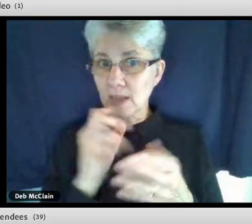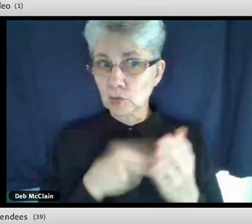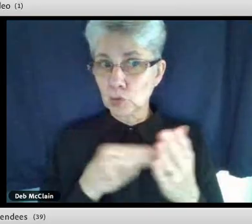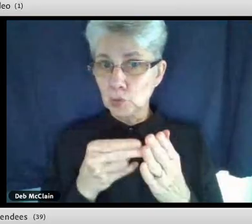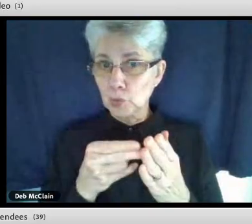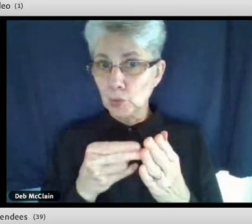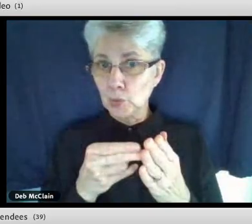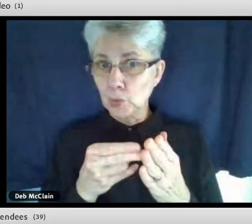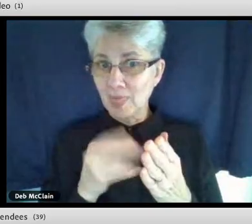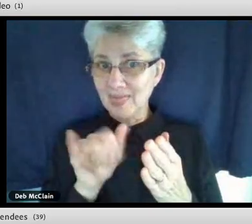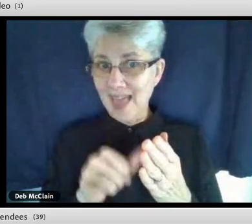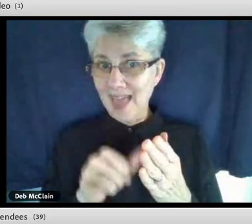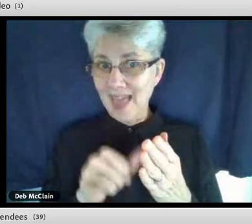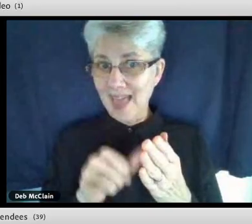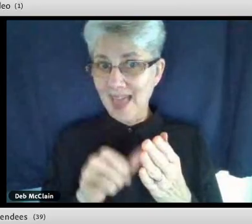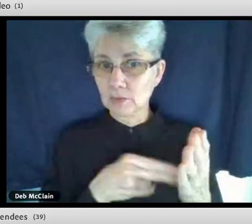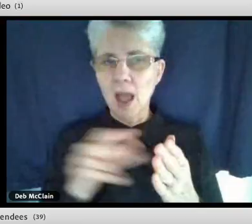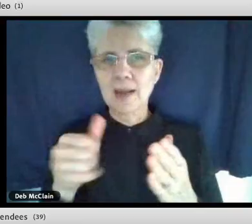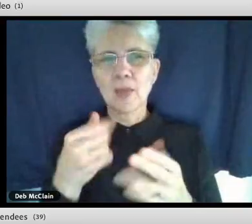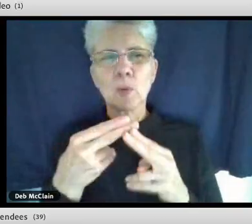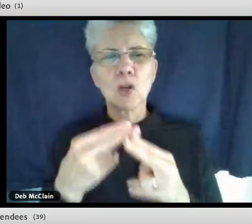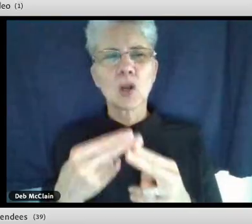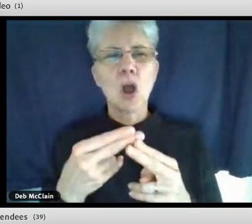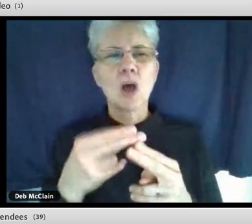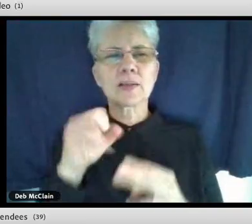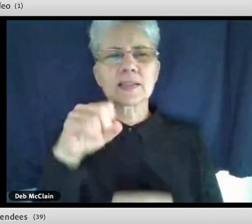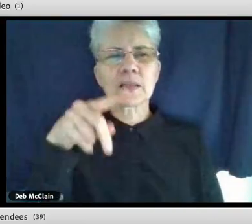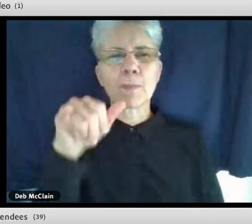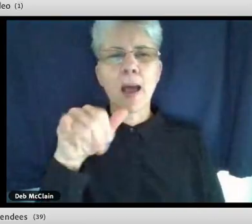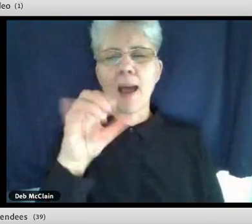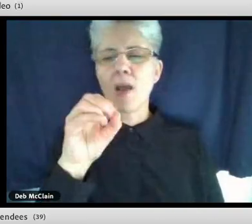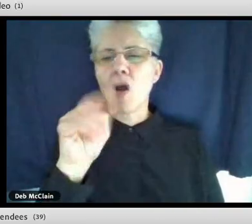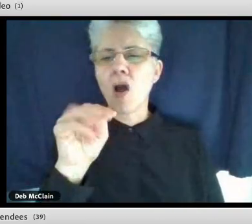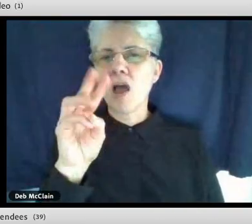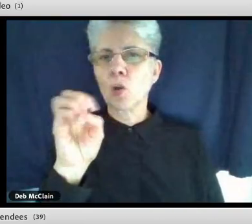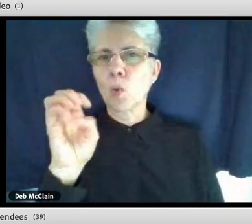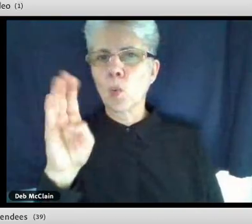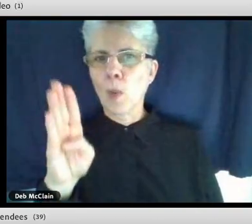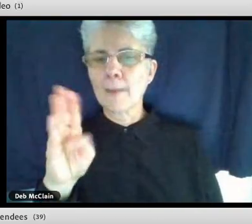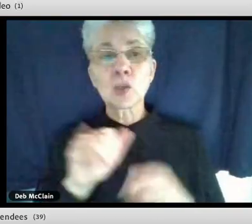and see if its, you know, pinging all over the place, and another one is called SpyOnWeb,